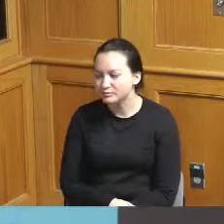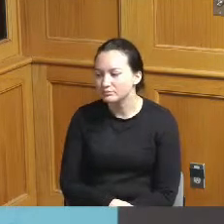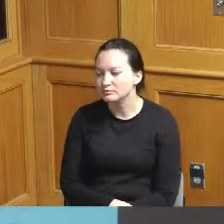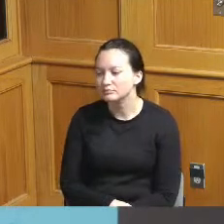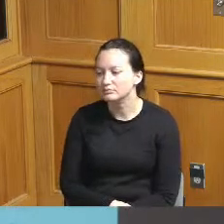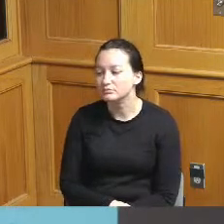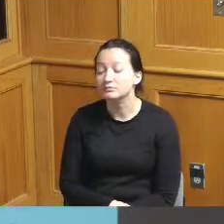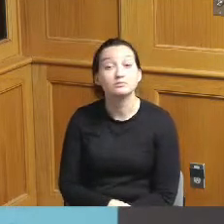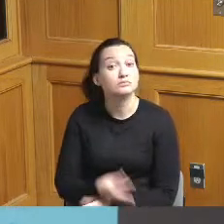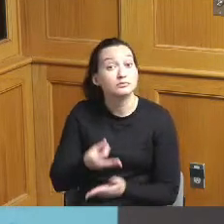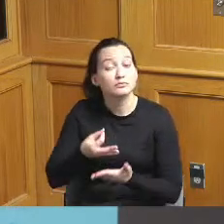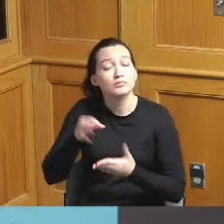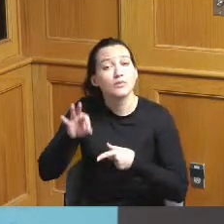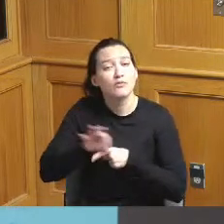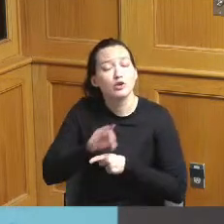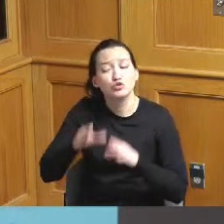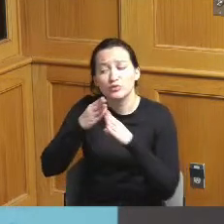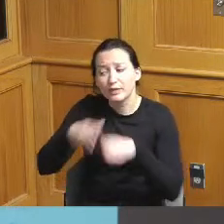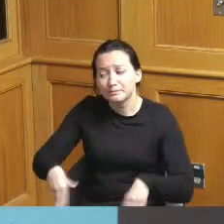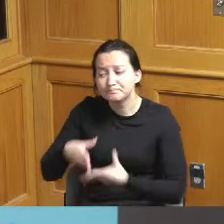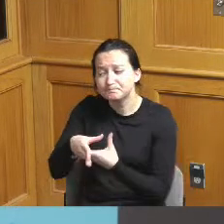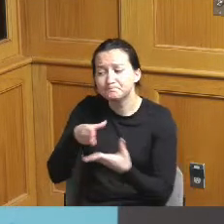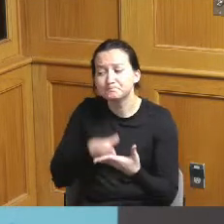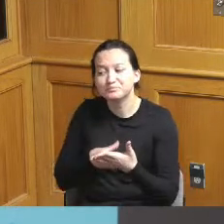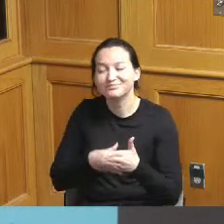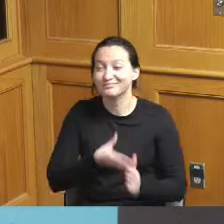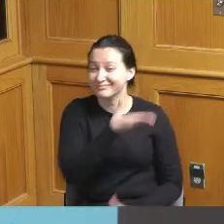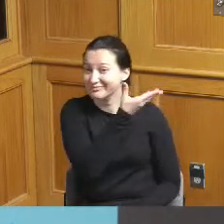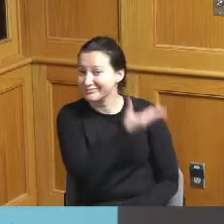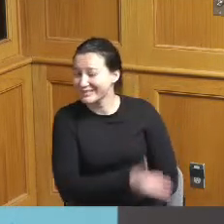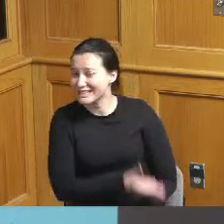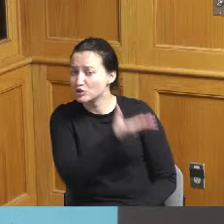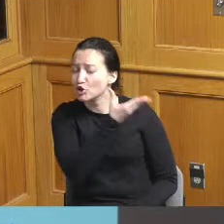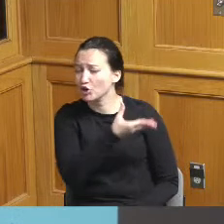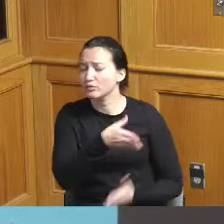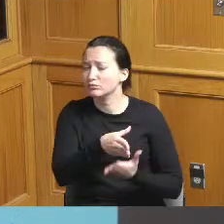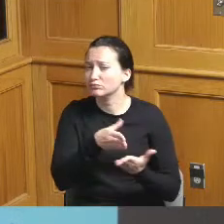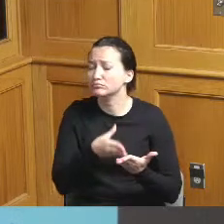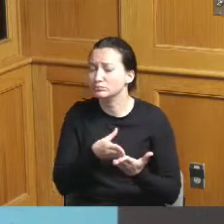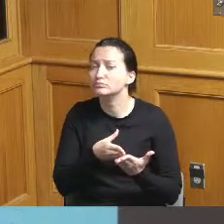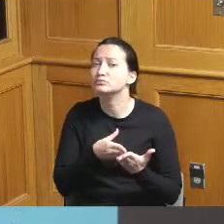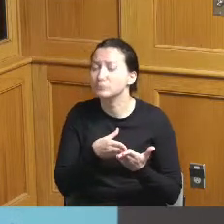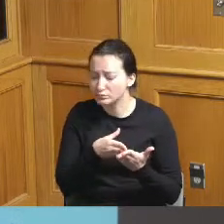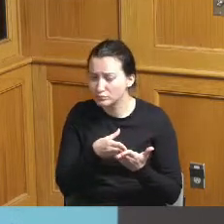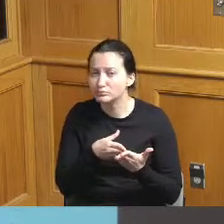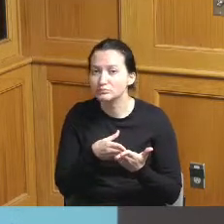so our functional divisions these are the divisions that are under the umbrella of Job